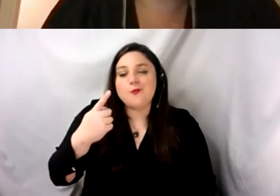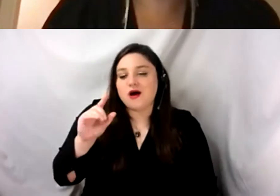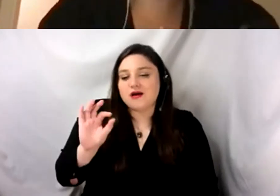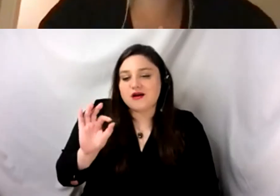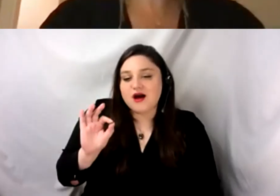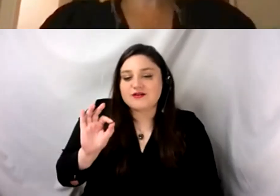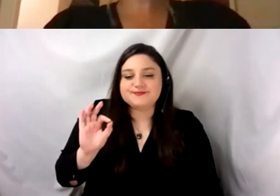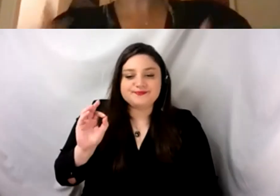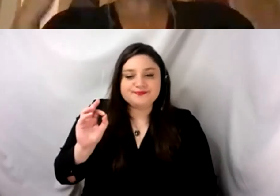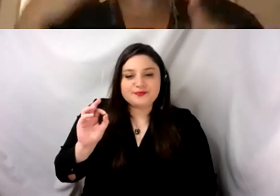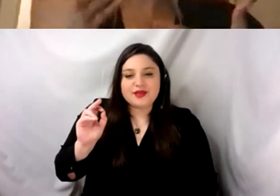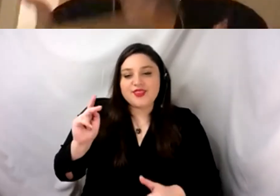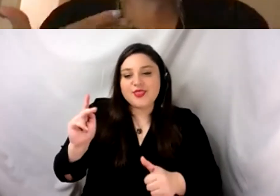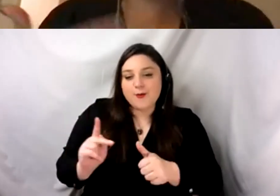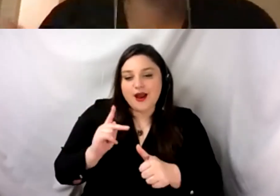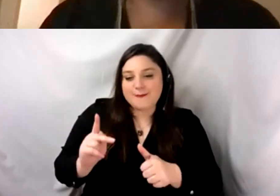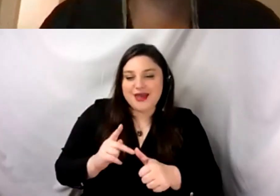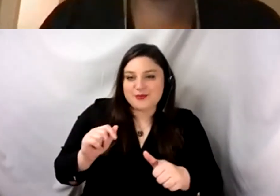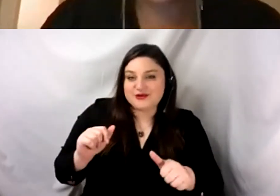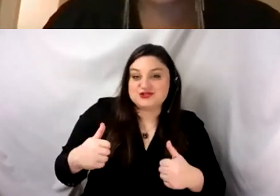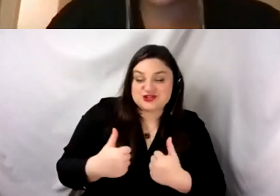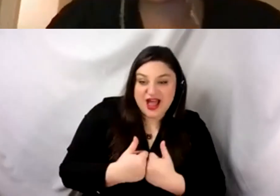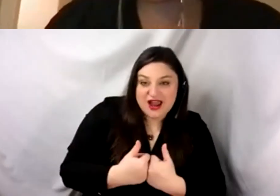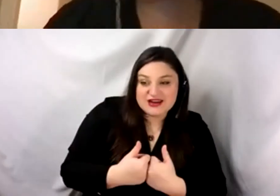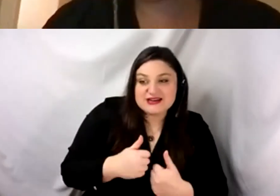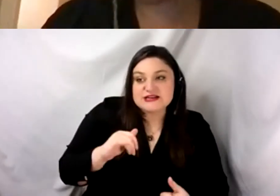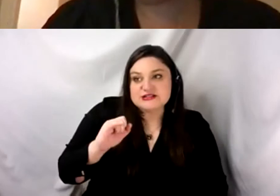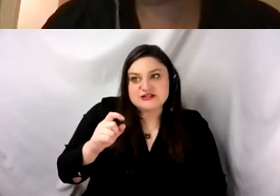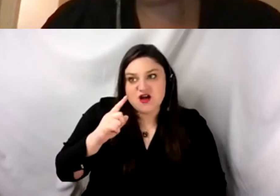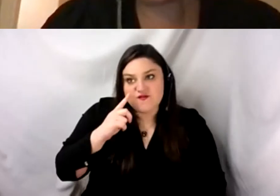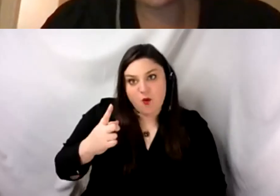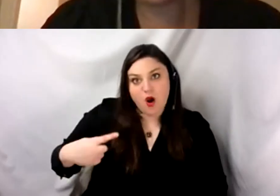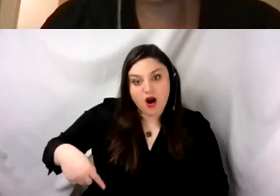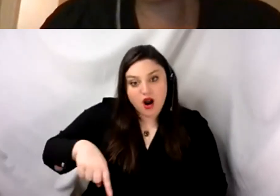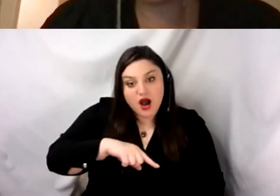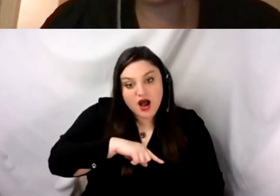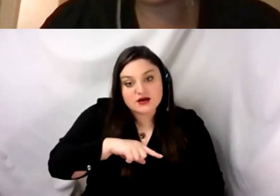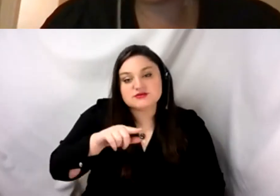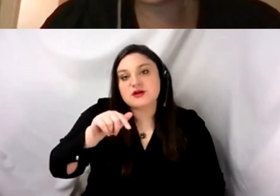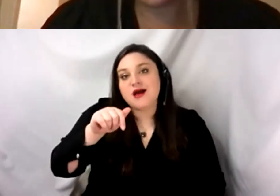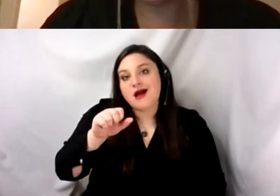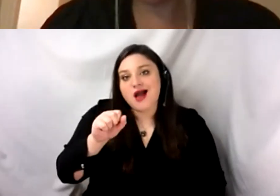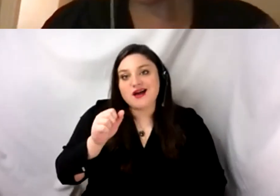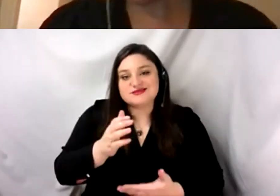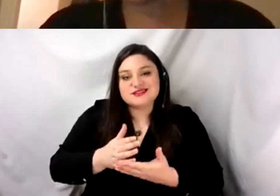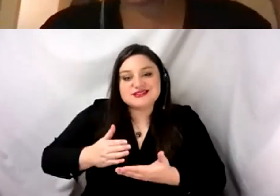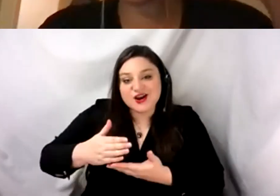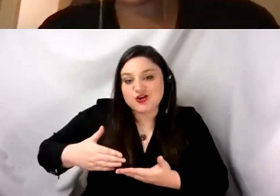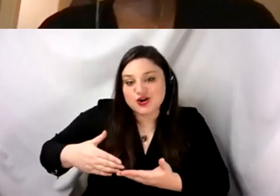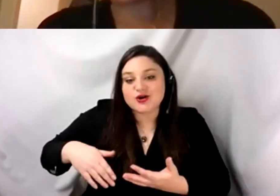is this idea that we as an industry are being used as the stick for the vaccine care. Nobody can do anything